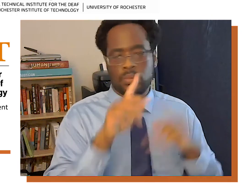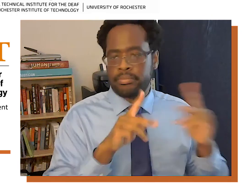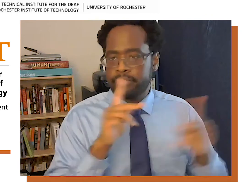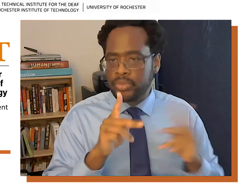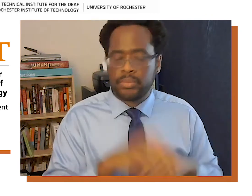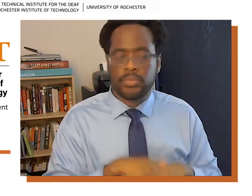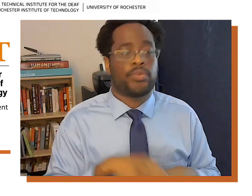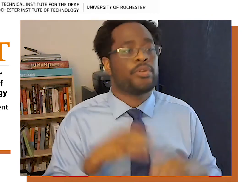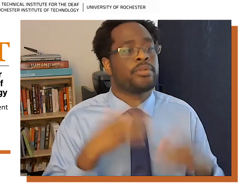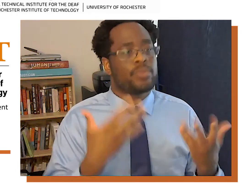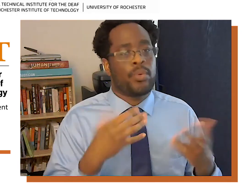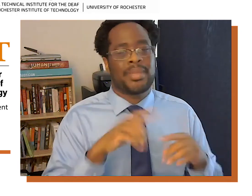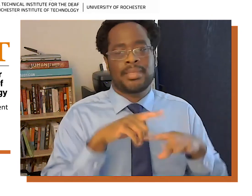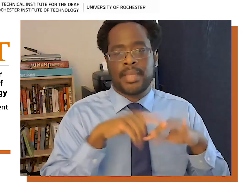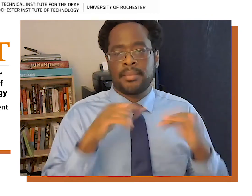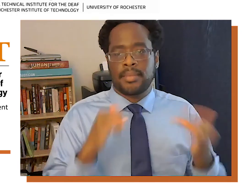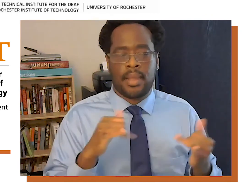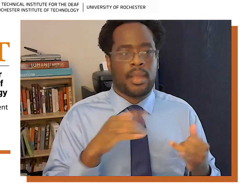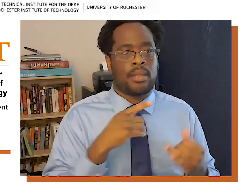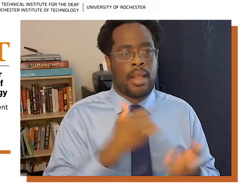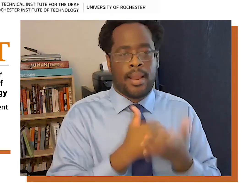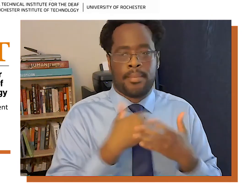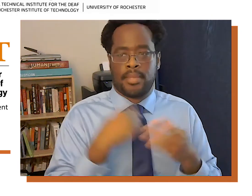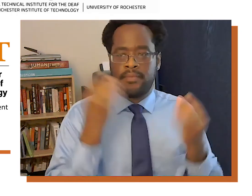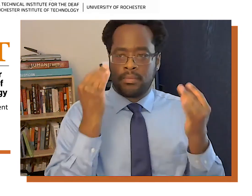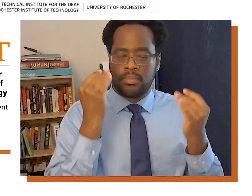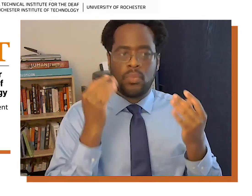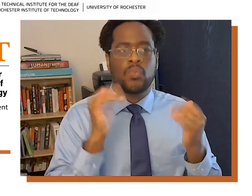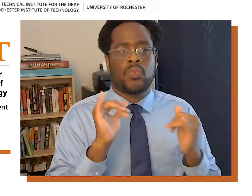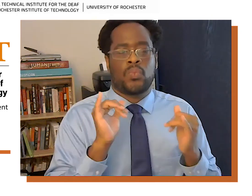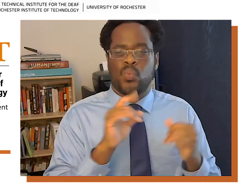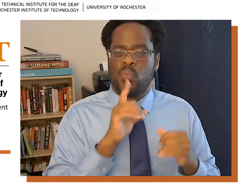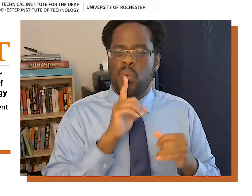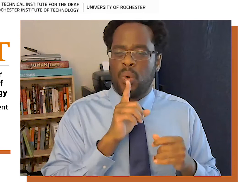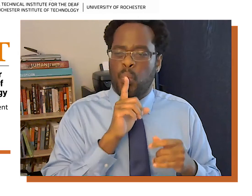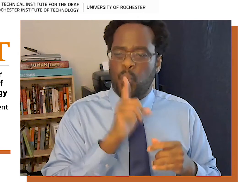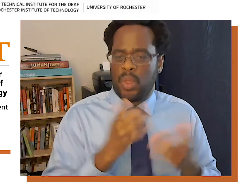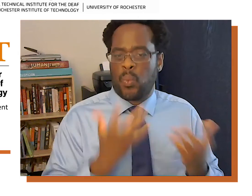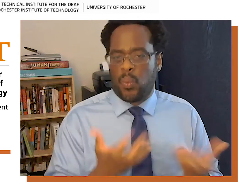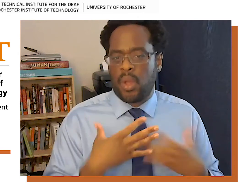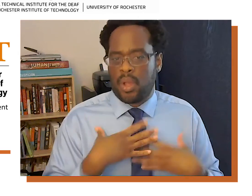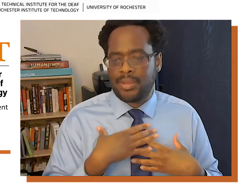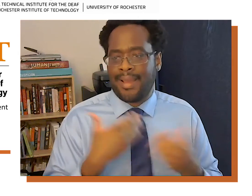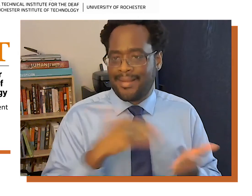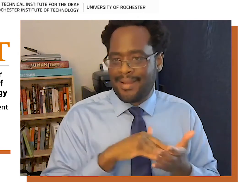I really enjoyed the people there, but at the same time, it helped me figure out